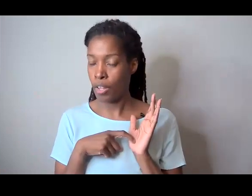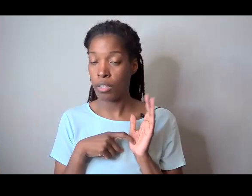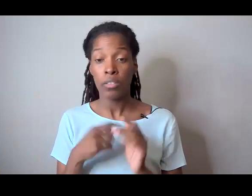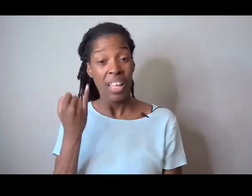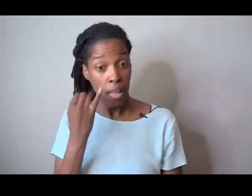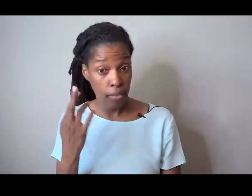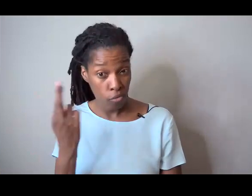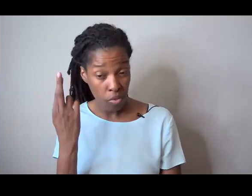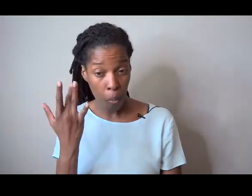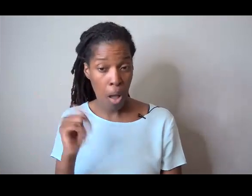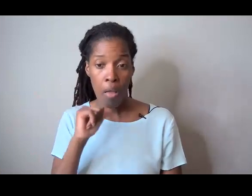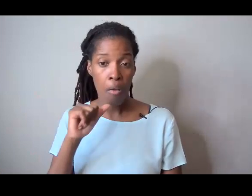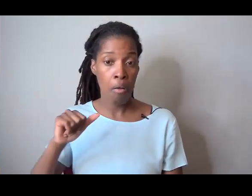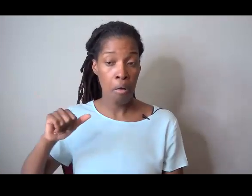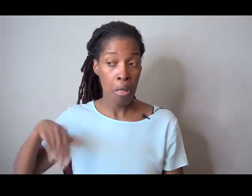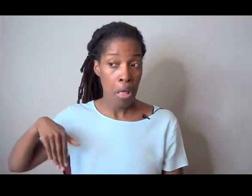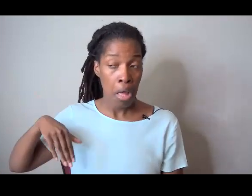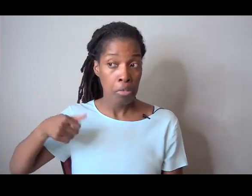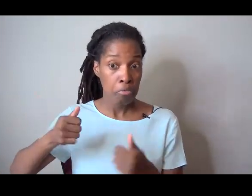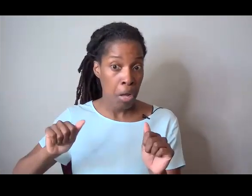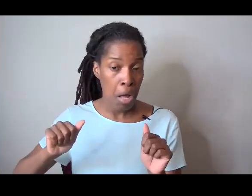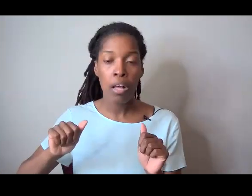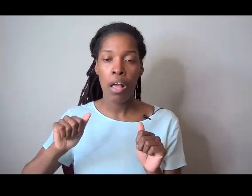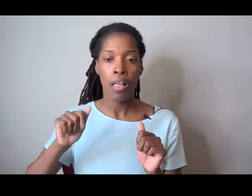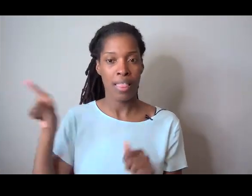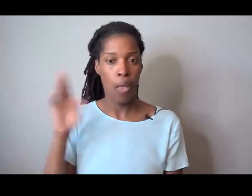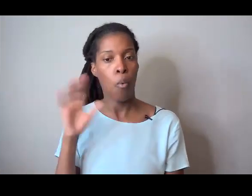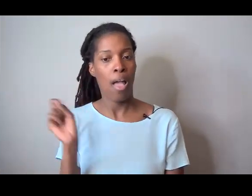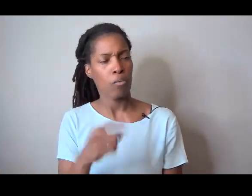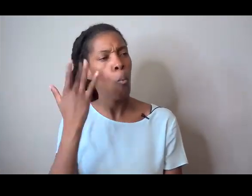I would just say be prepared to give them an explanation as to why not.